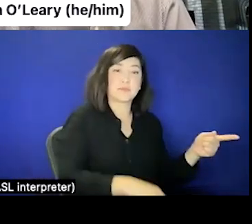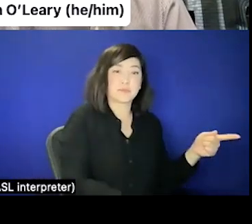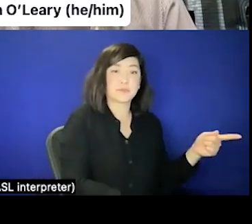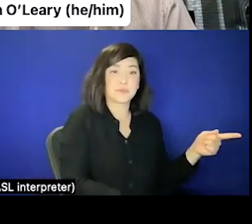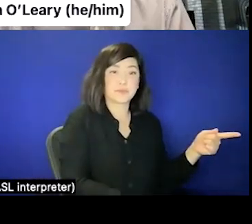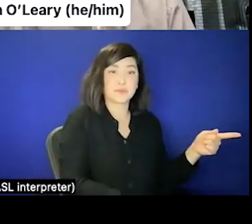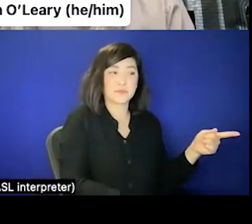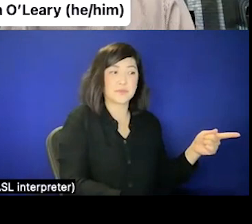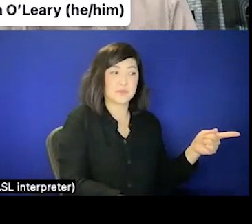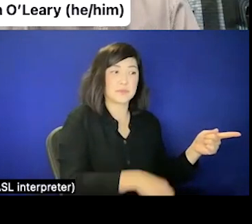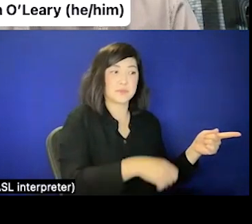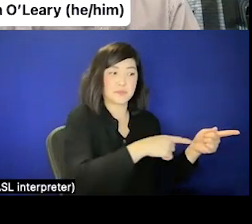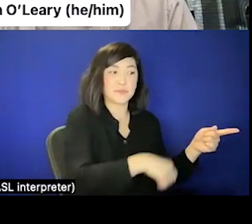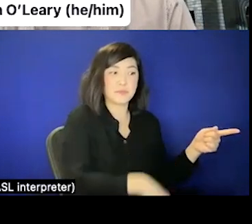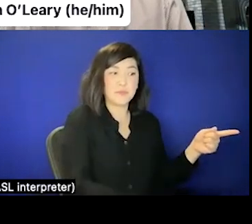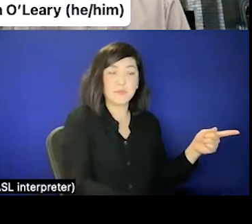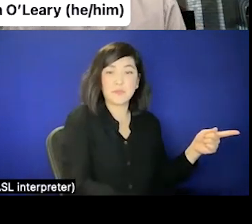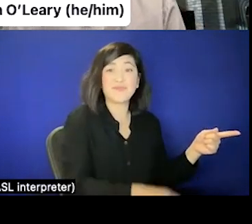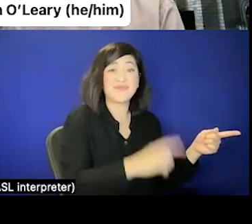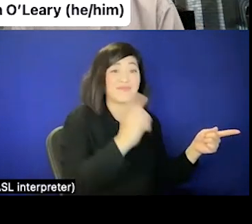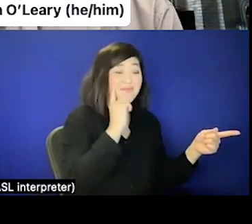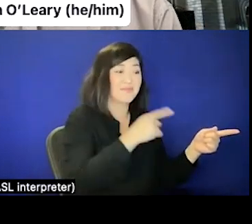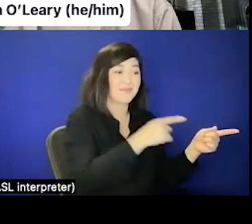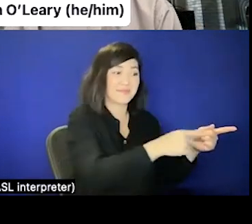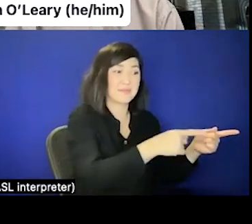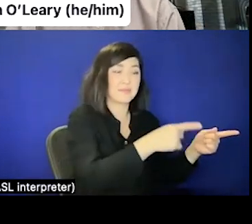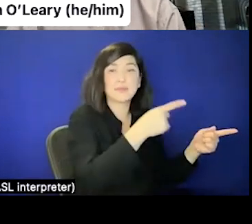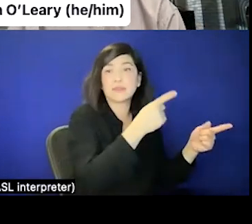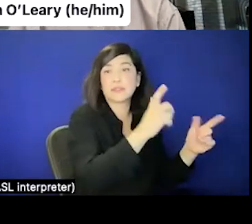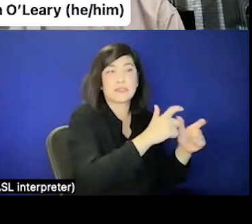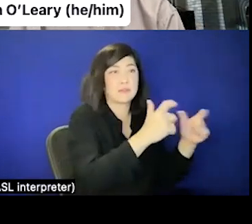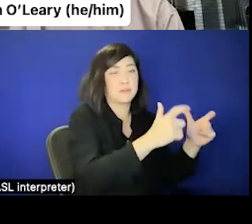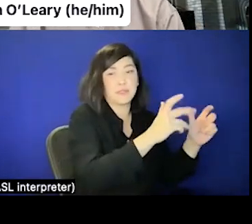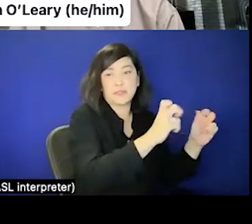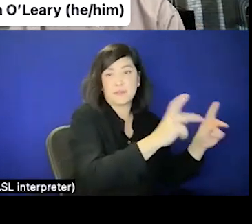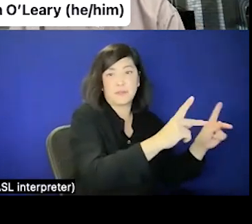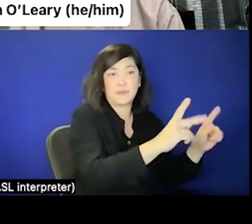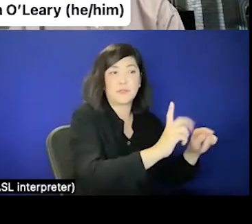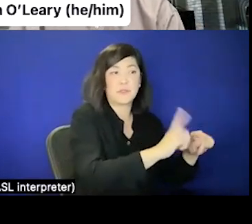basis. I think this is a big opportunity, but it is a change in the nature of how